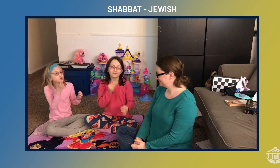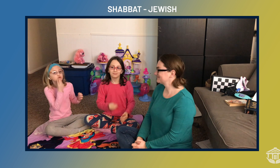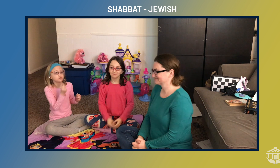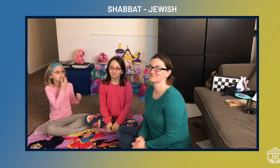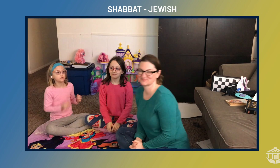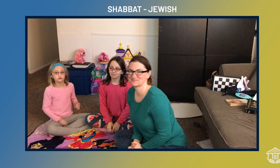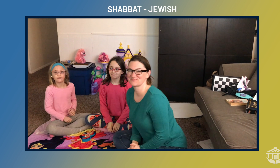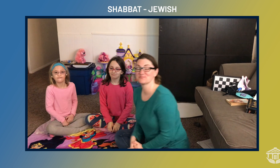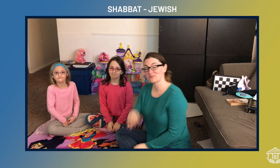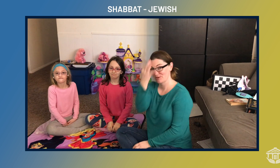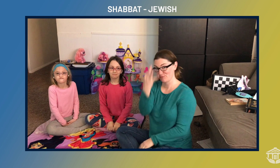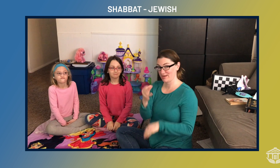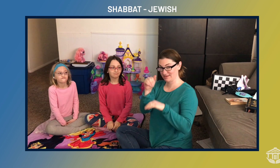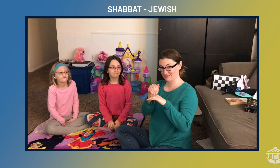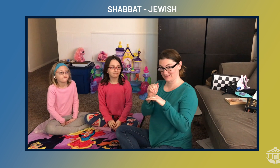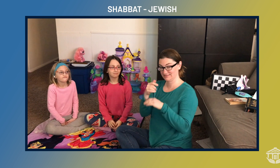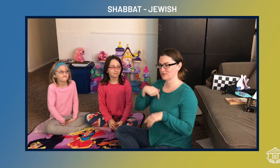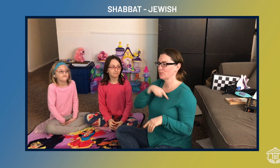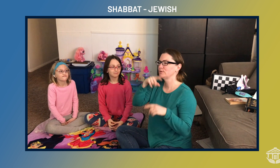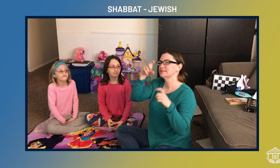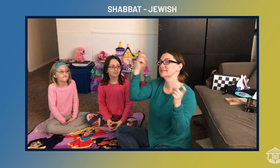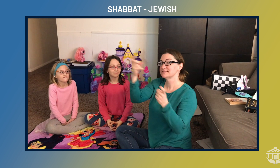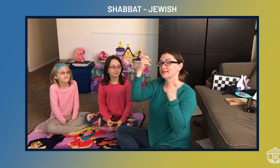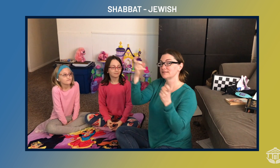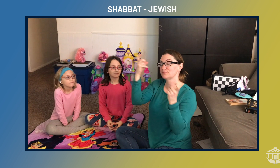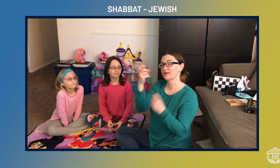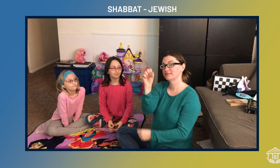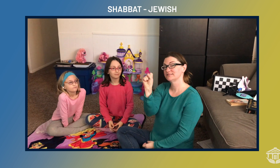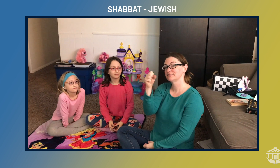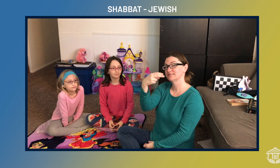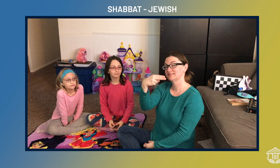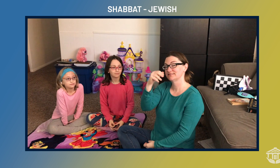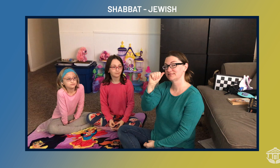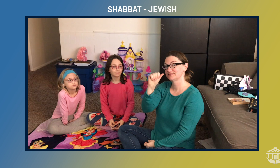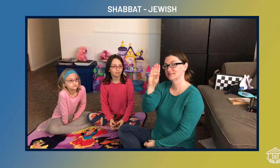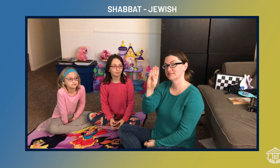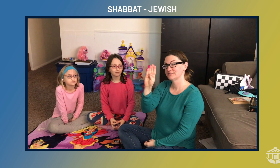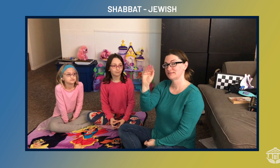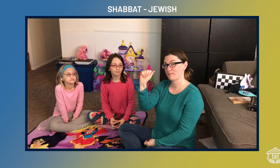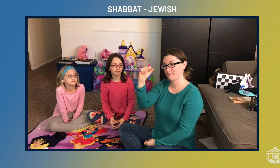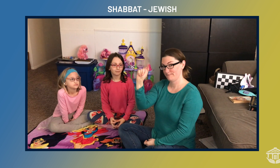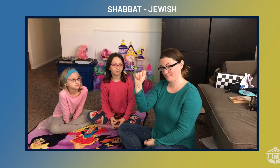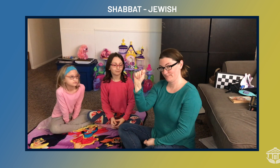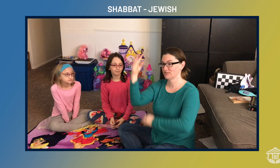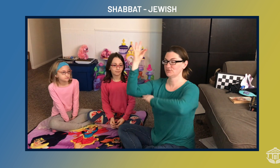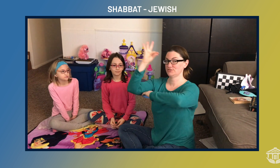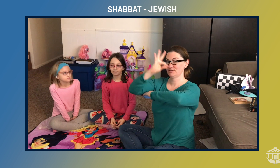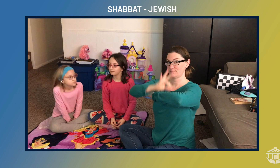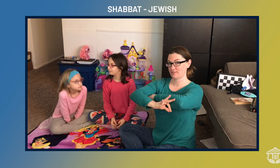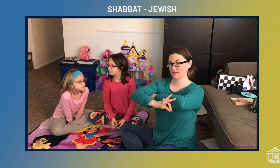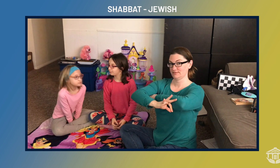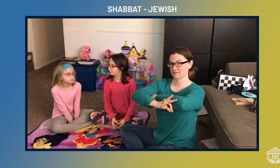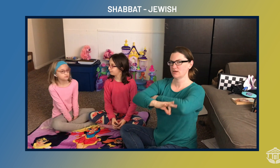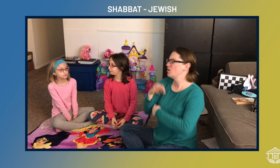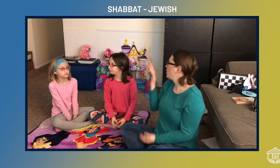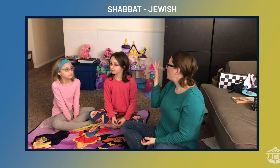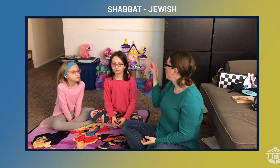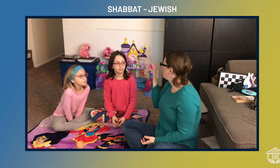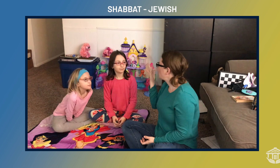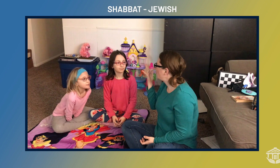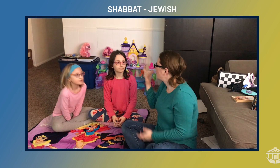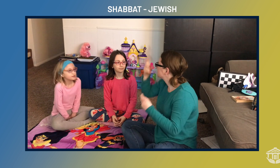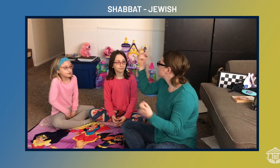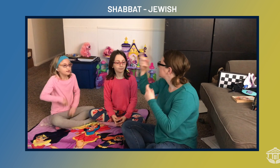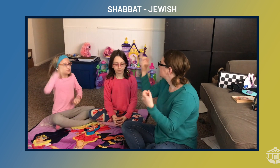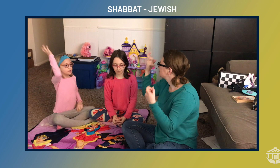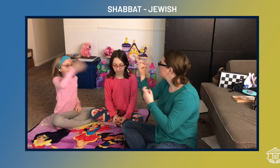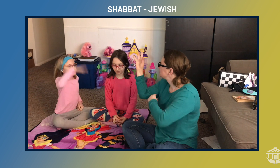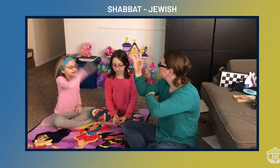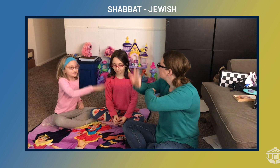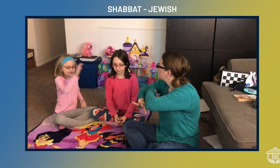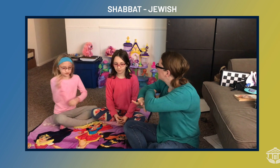Mom: “That's right. On Friday nights we celebrate Shabbat. Why do we celebrate Shabbat? We celebrate